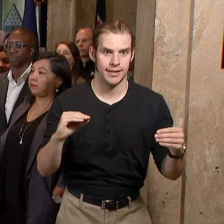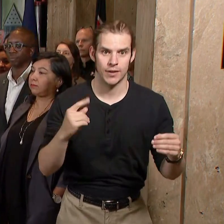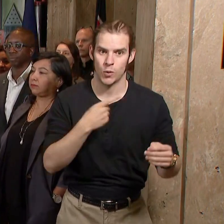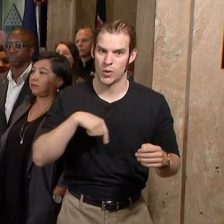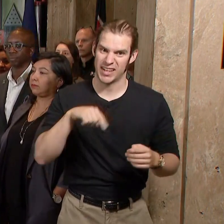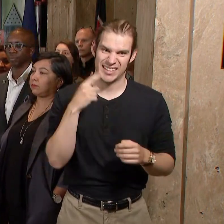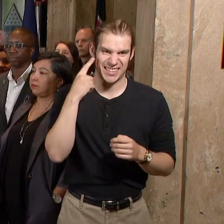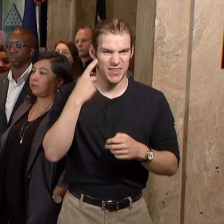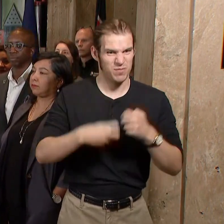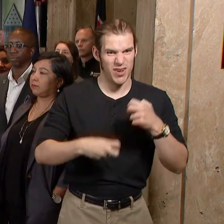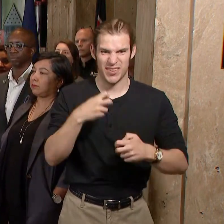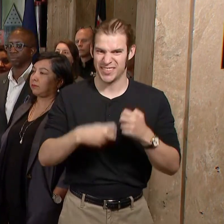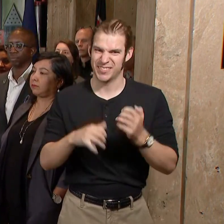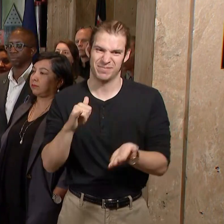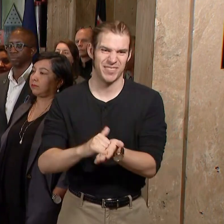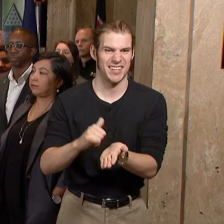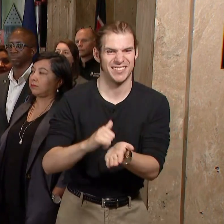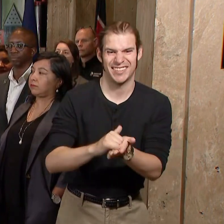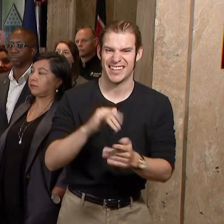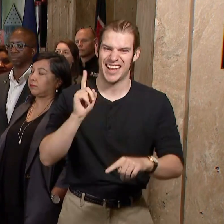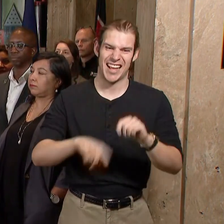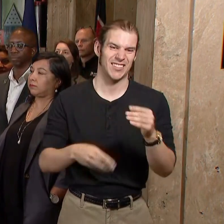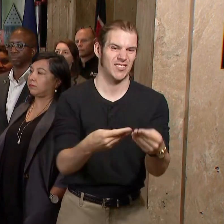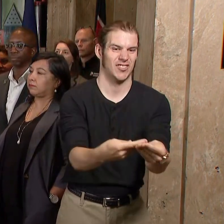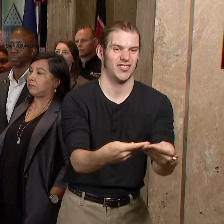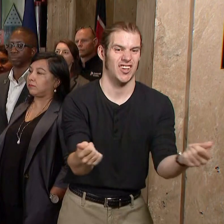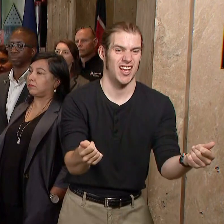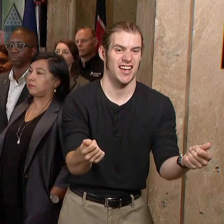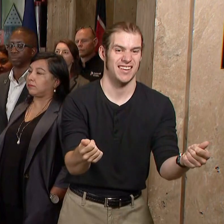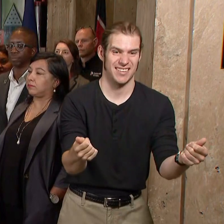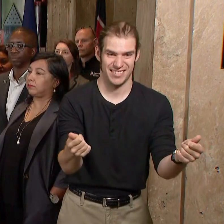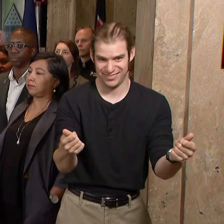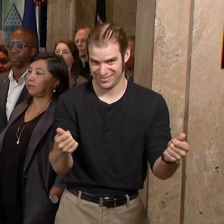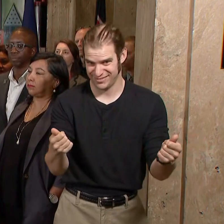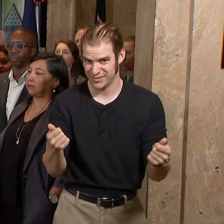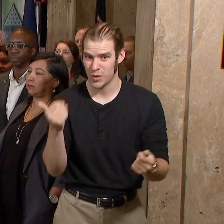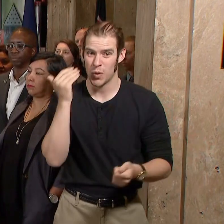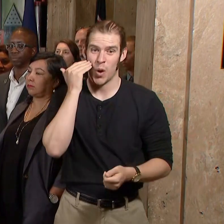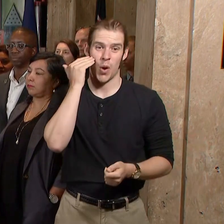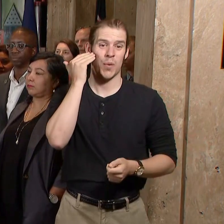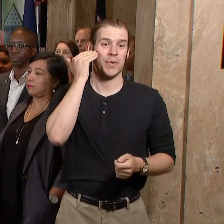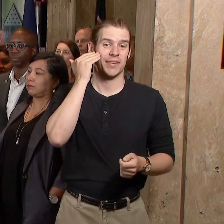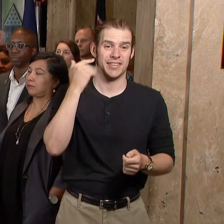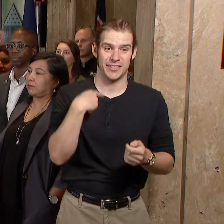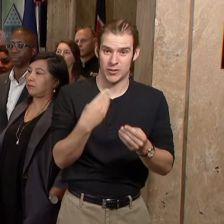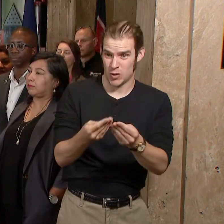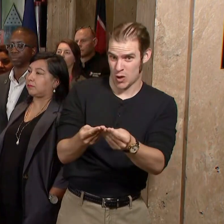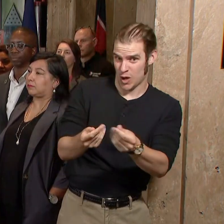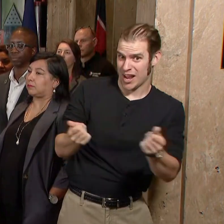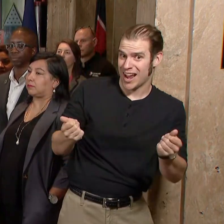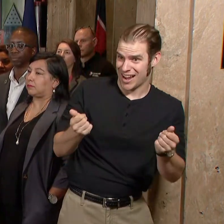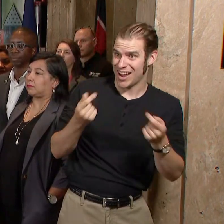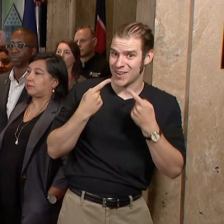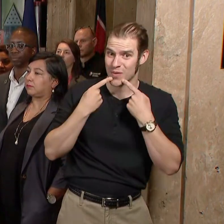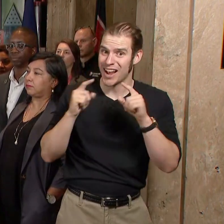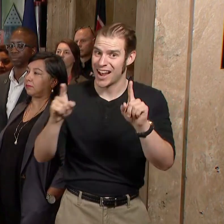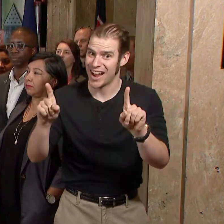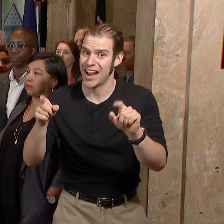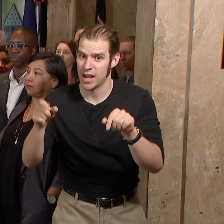country have done to show that there are solutions out there that we know work we want to do is now scale those solutions with real deliberate speed. And so our point in time count is